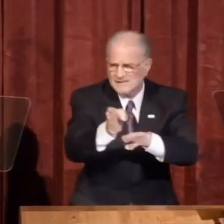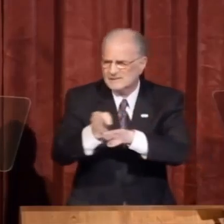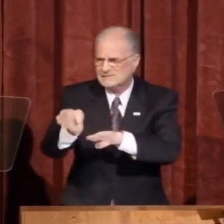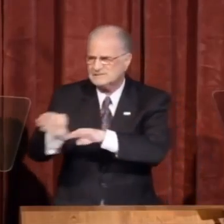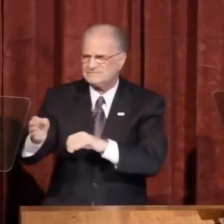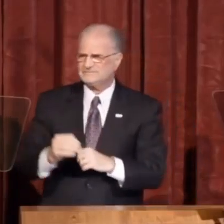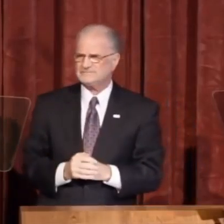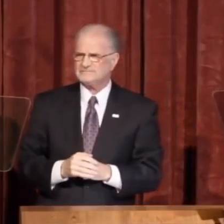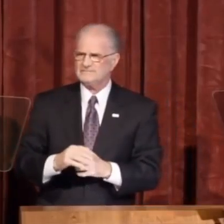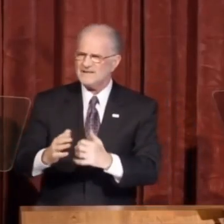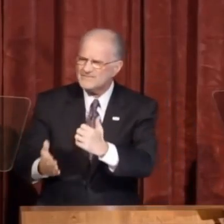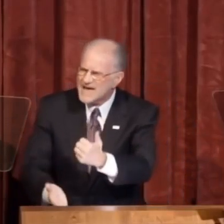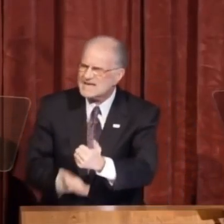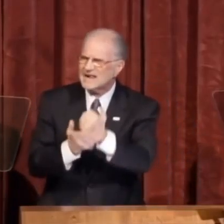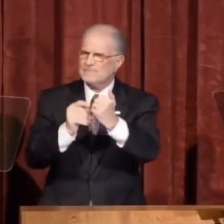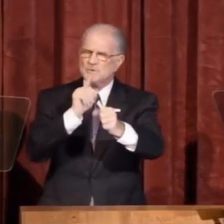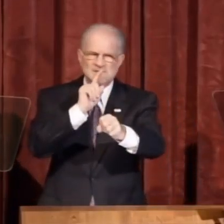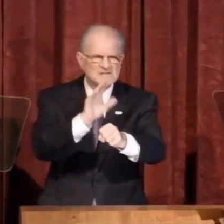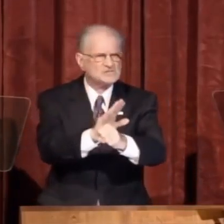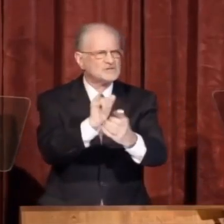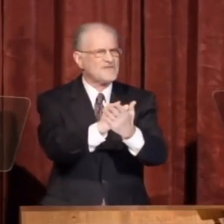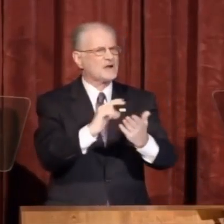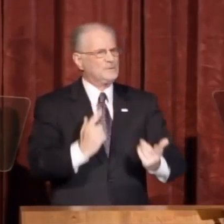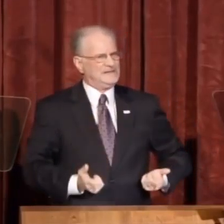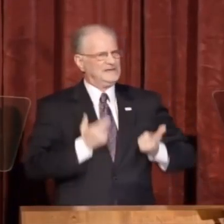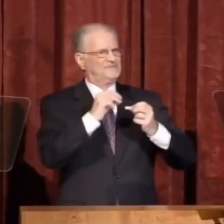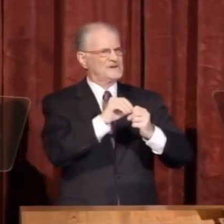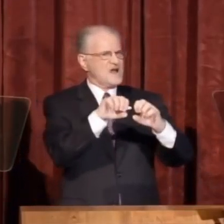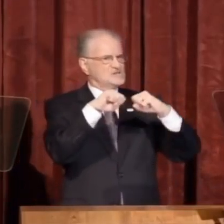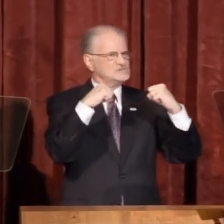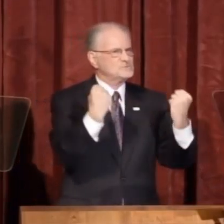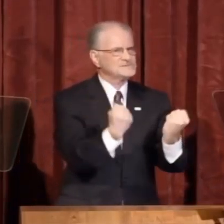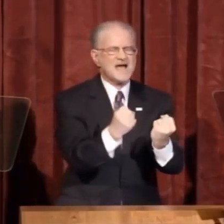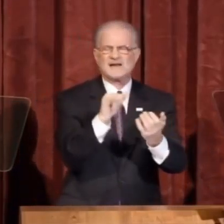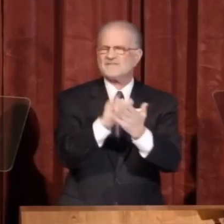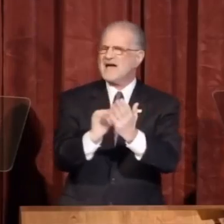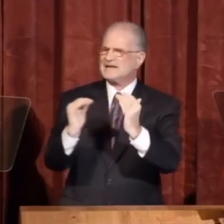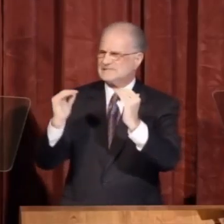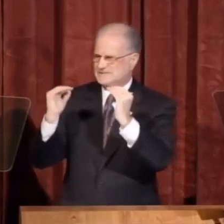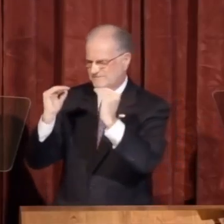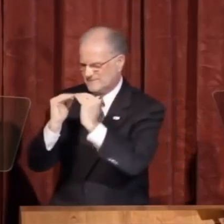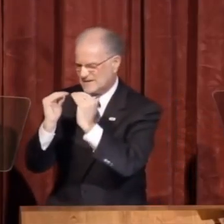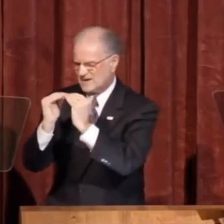of young future students. Let me briefly review the service